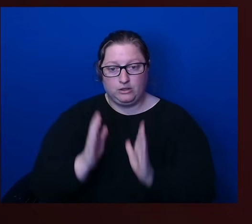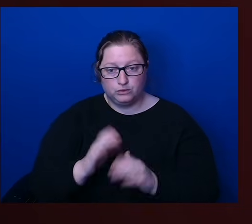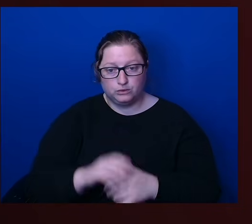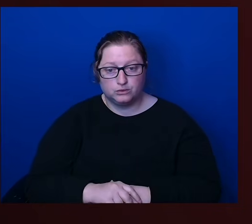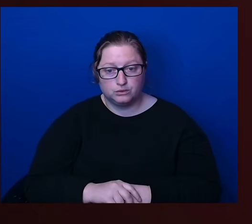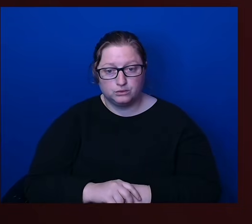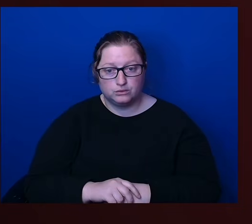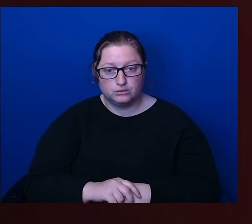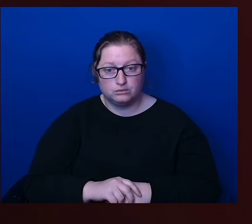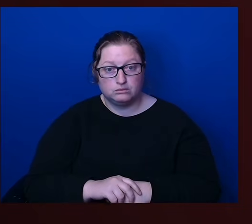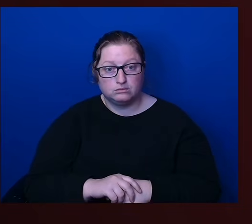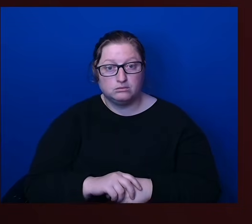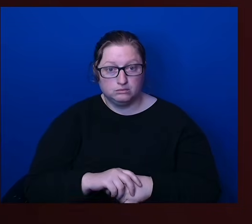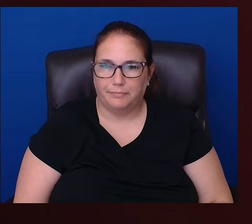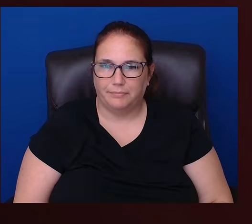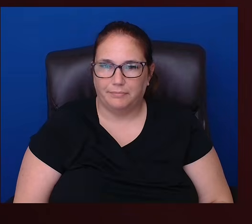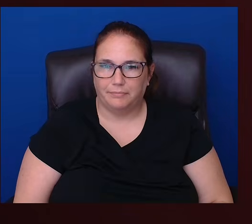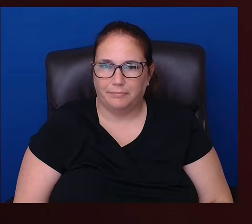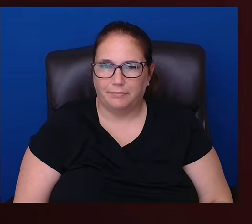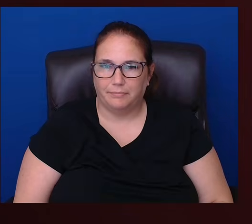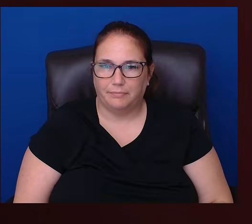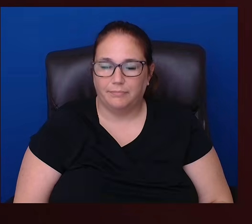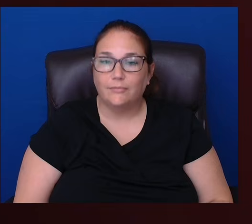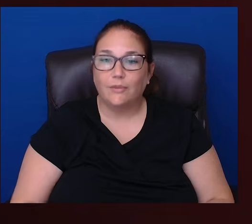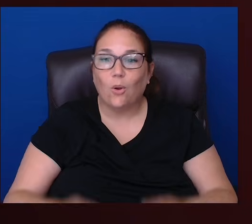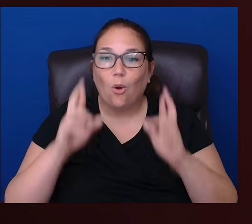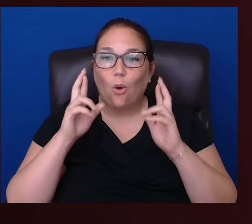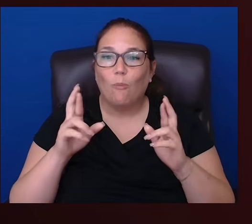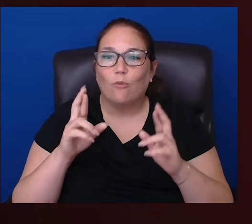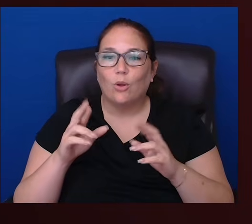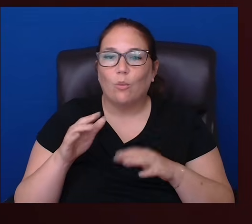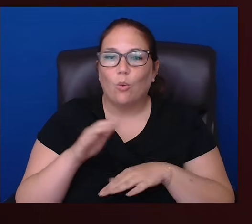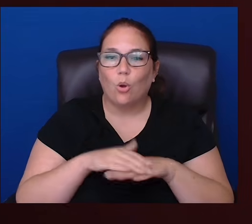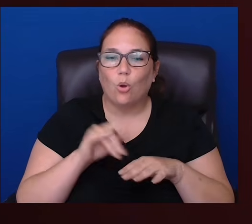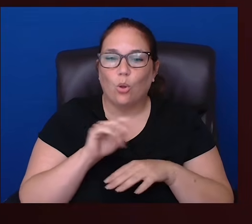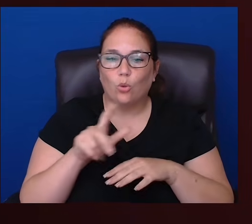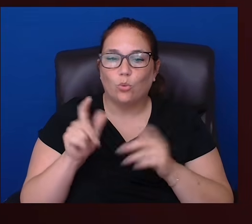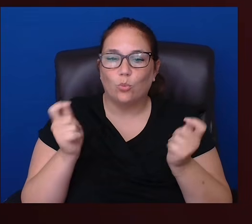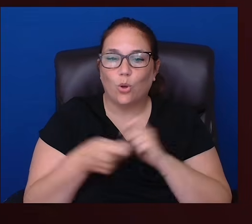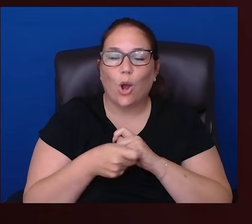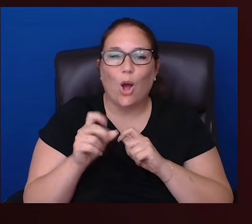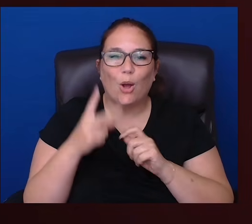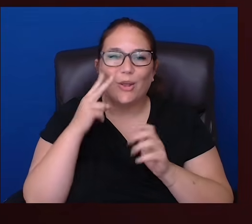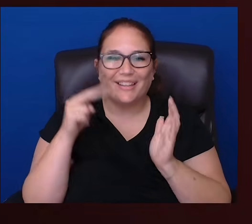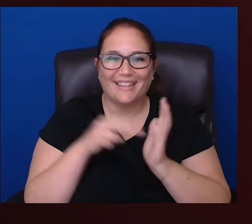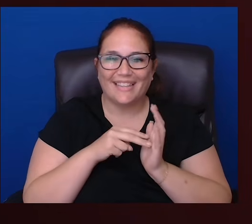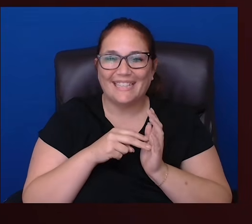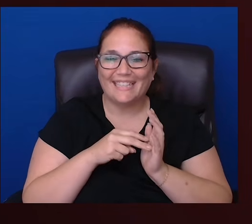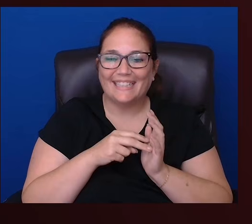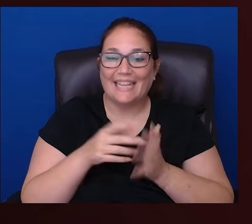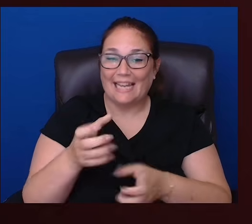Hopefully it's going to call the tool but I didn't see a list. Oh, look at that. So, now this is saying, "Get me the mini devices. Do I want to run that?